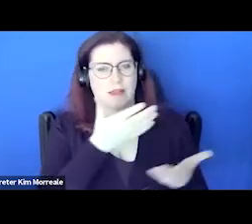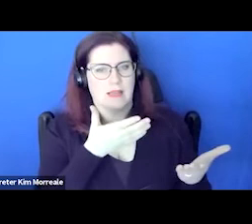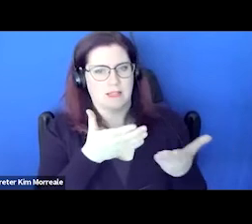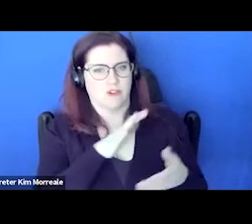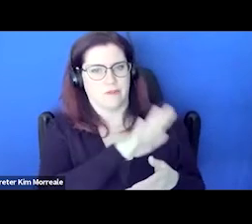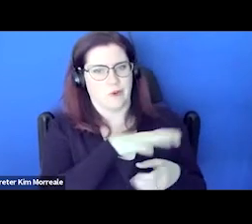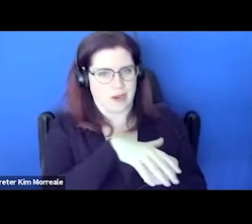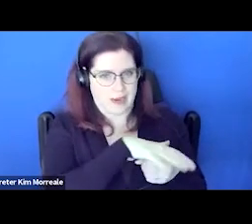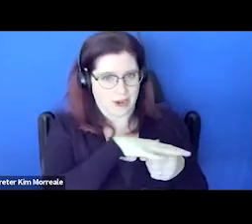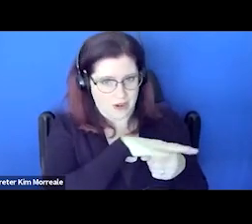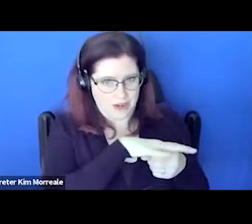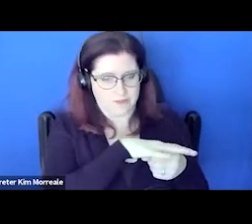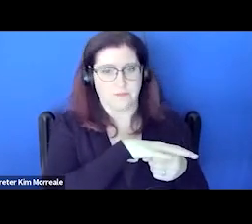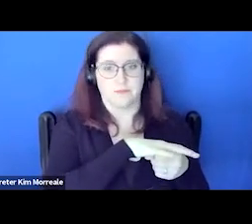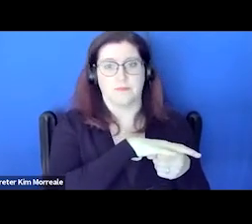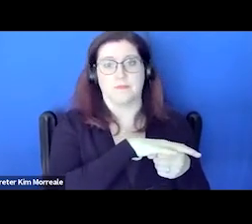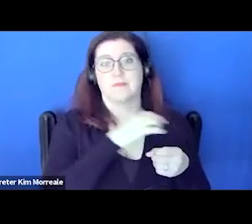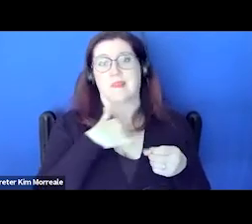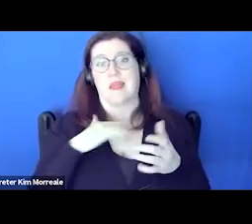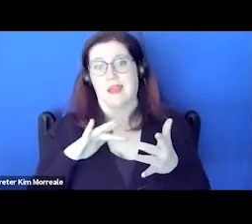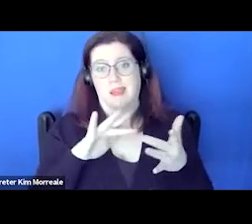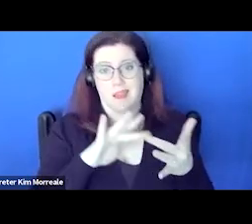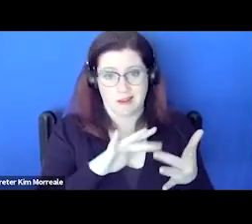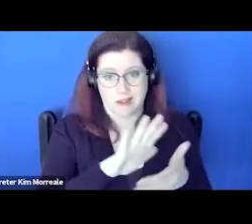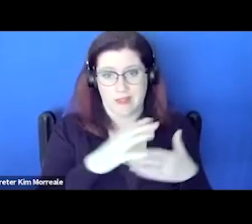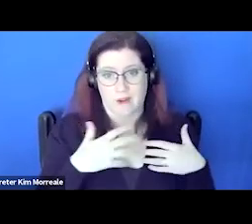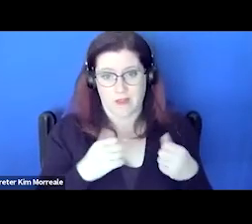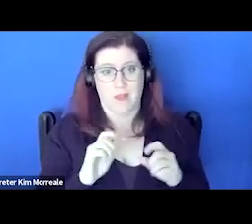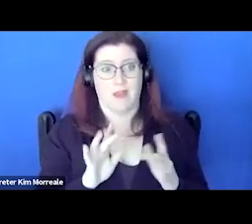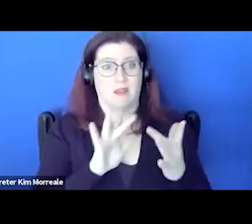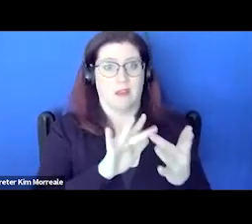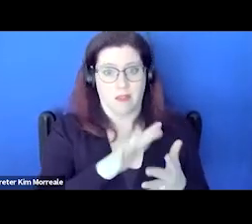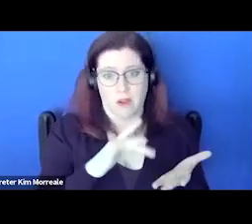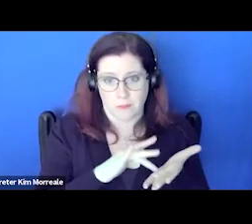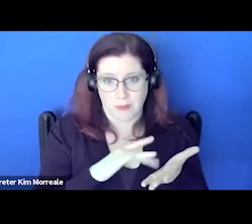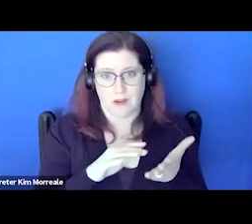I then went to their contact health, I went to their medical records and I just went up the chain of command